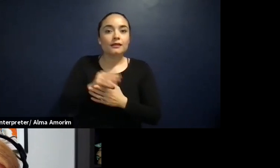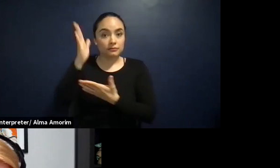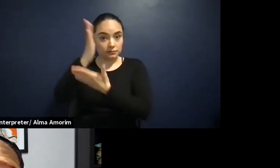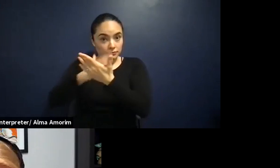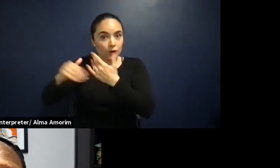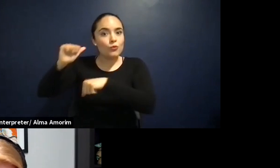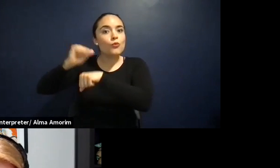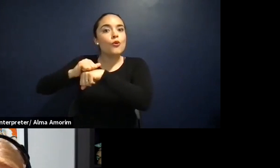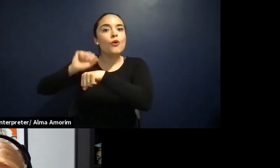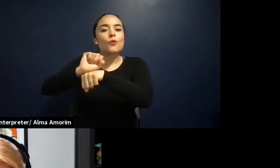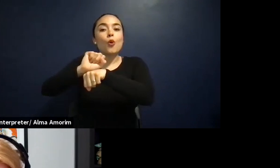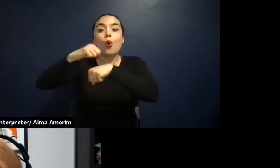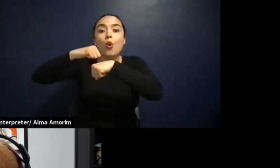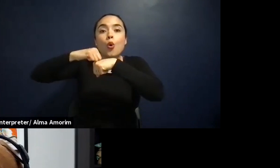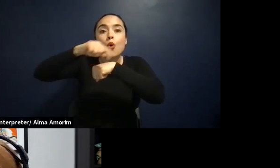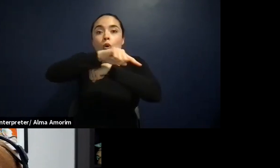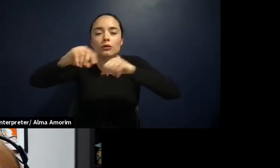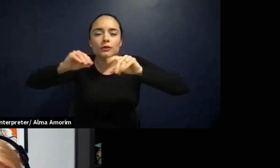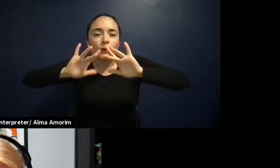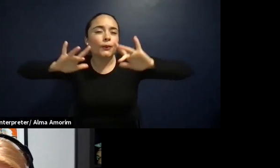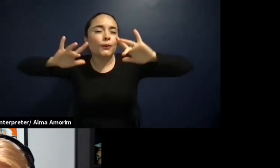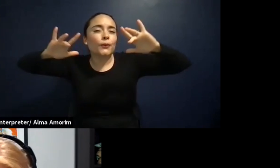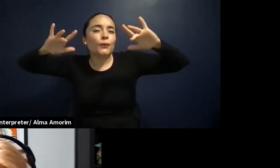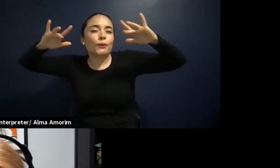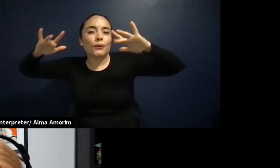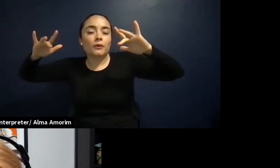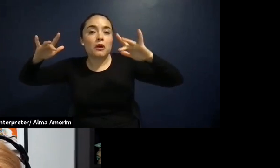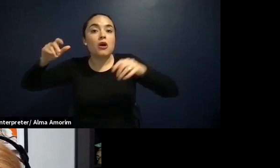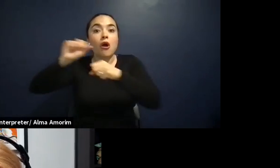when it's safe and we can get back to the museum, to have a look at our glowing rocks at the museum.